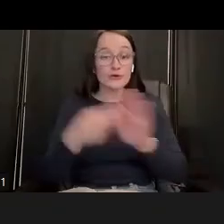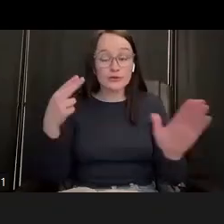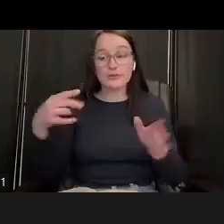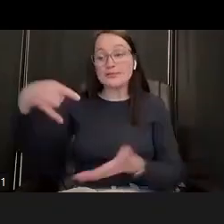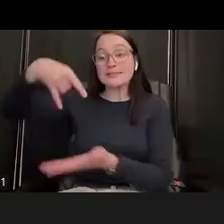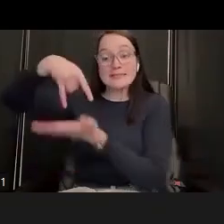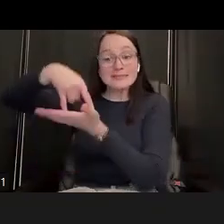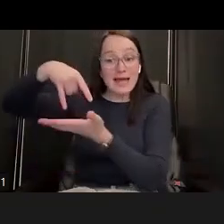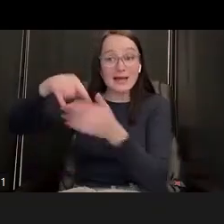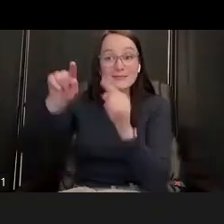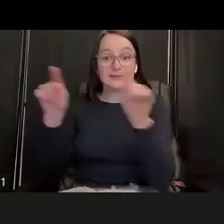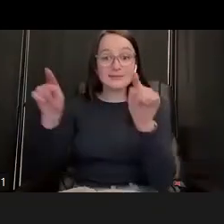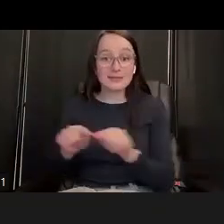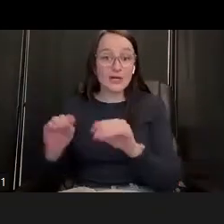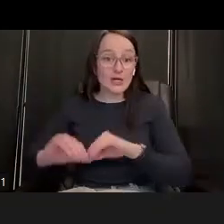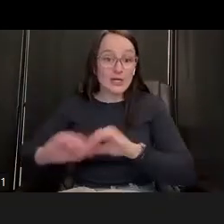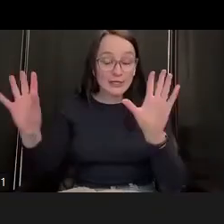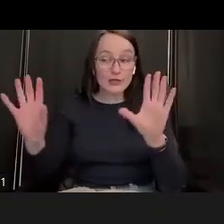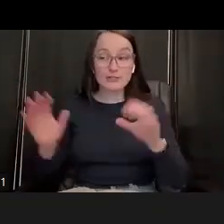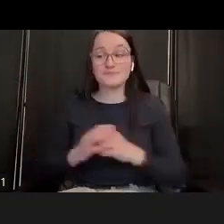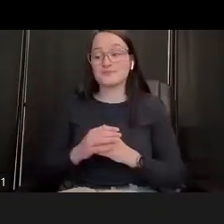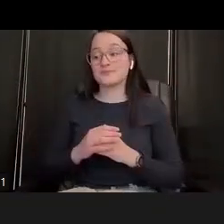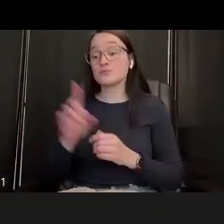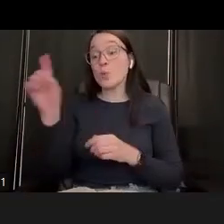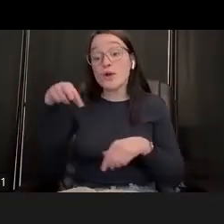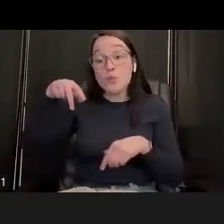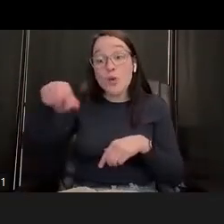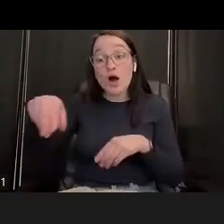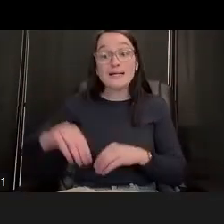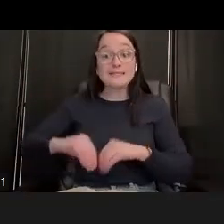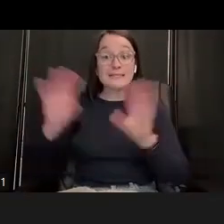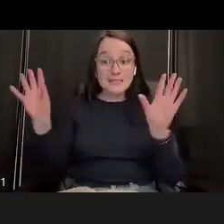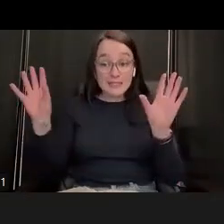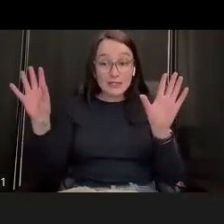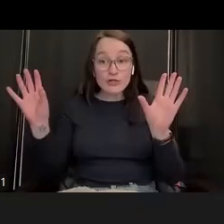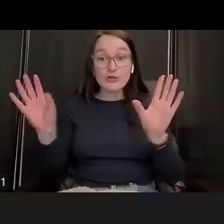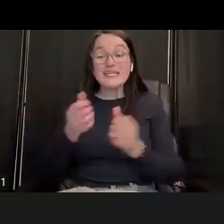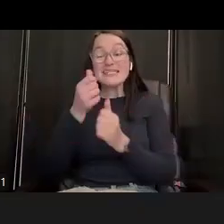step-free pathways. the guide river from the start to finish. At every stage at the of the campus